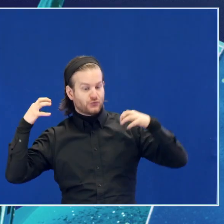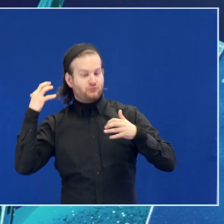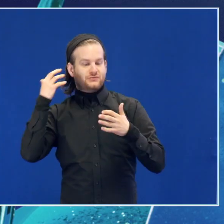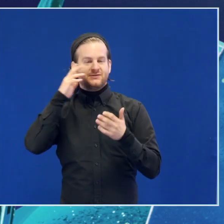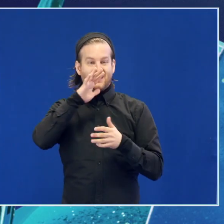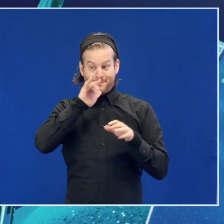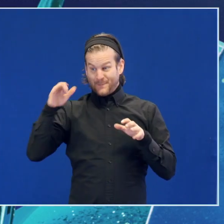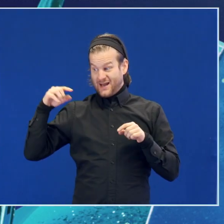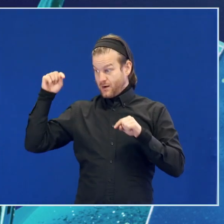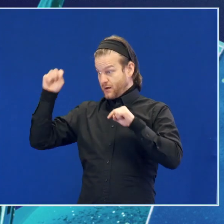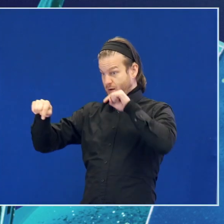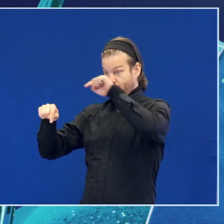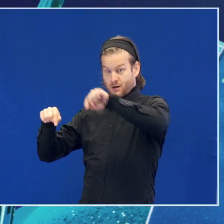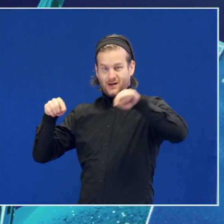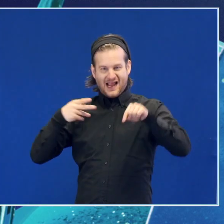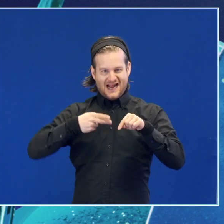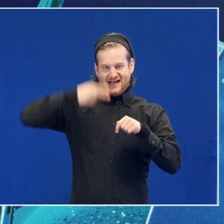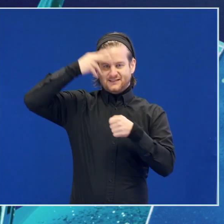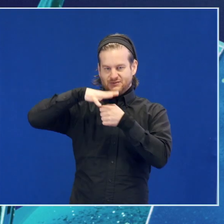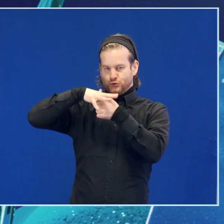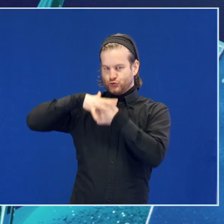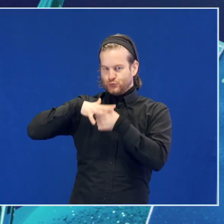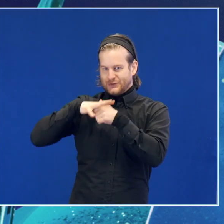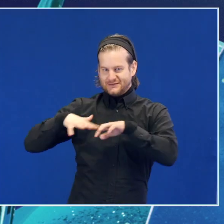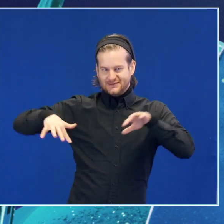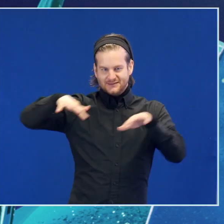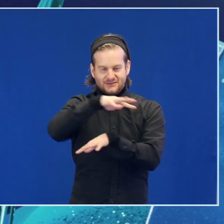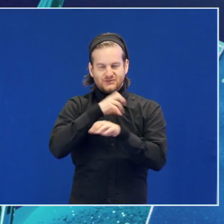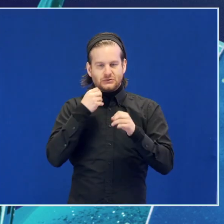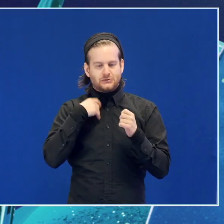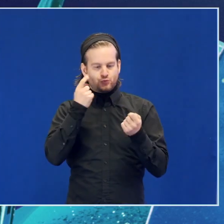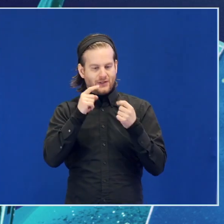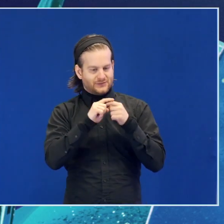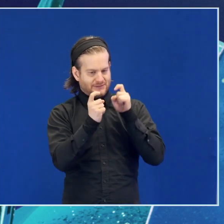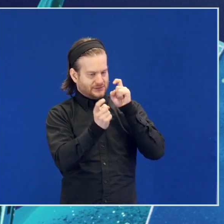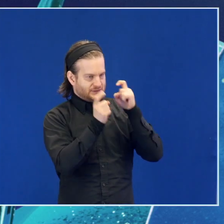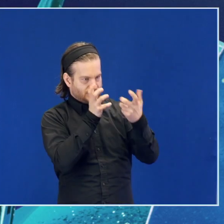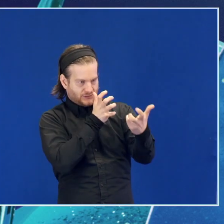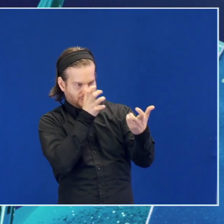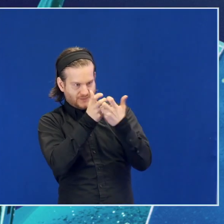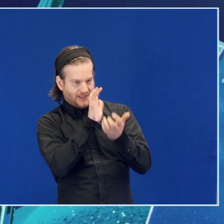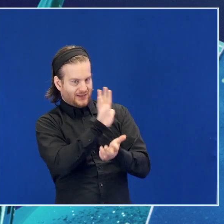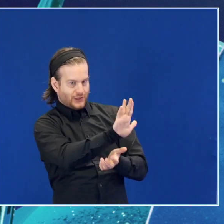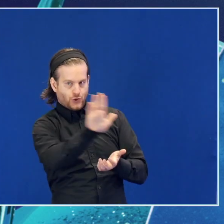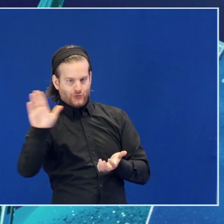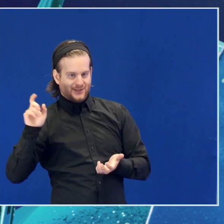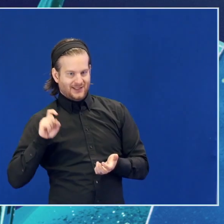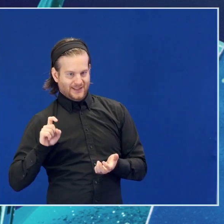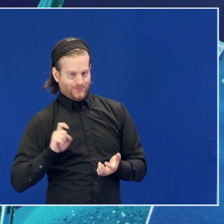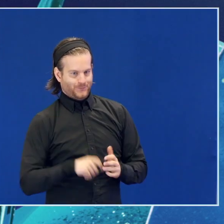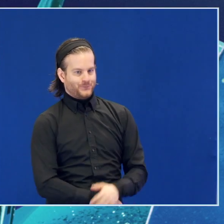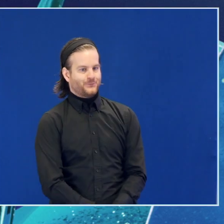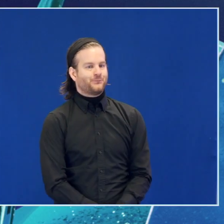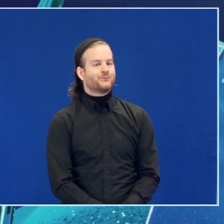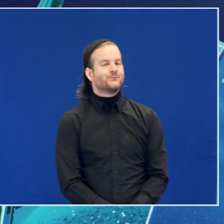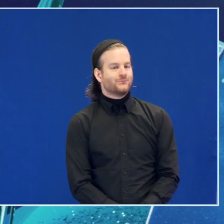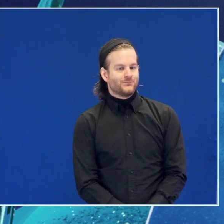with their own inclusion in mind. Fantastic. Thank you. I have learned so much from you.